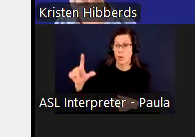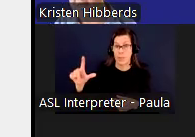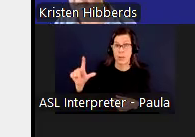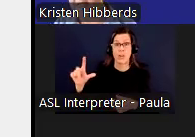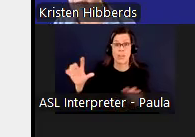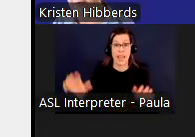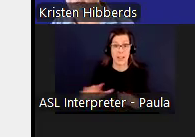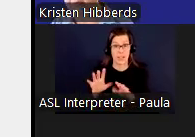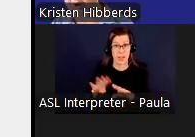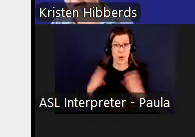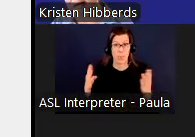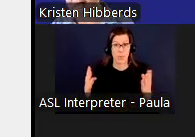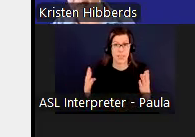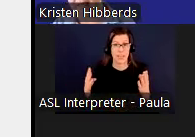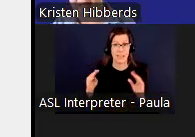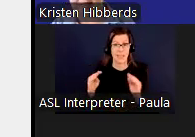it to broader than that.